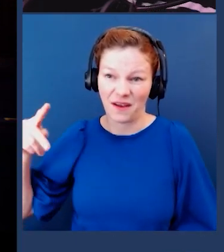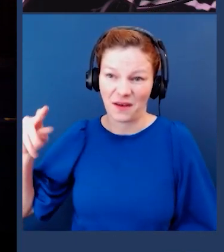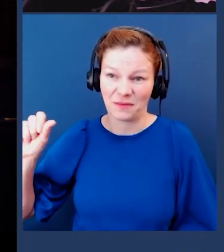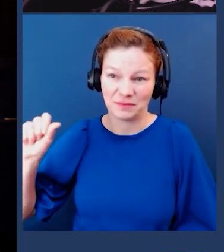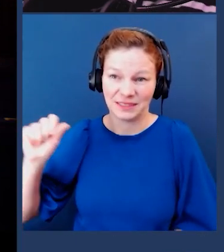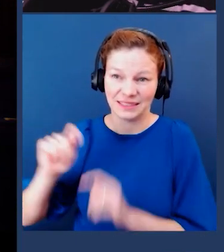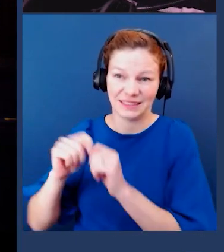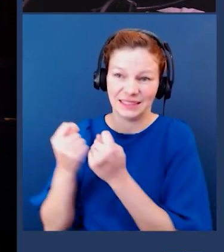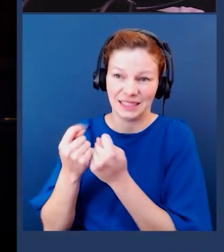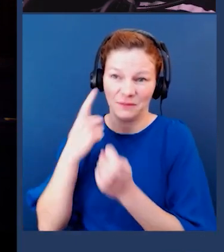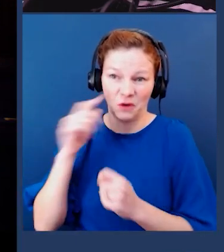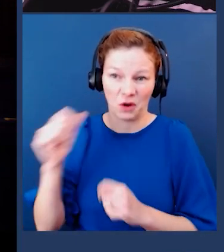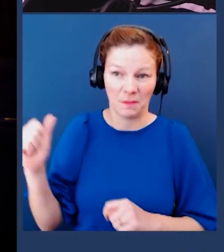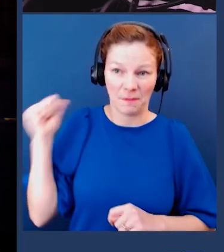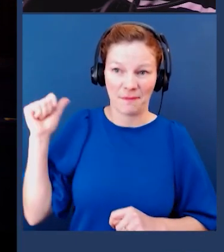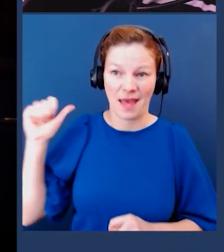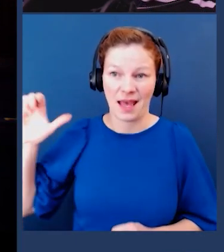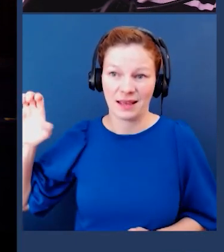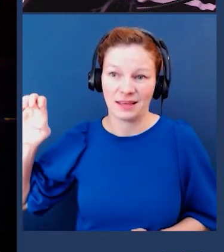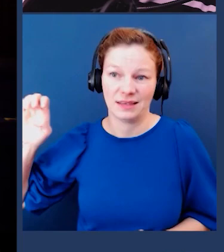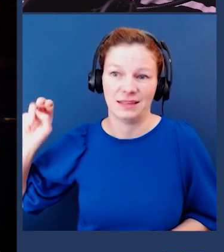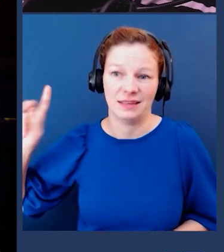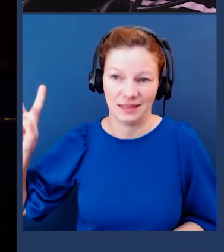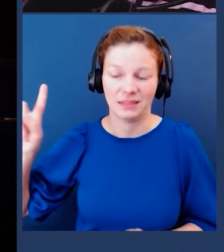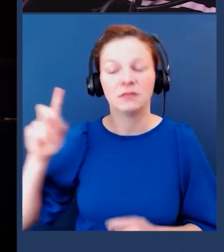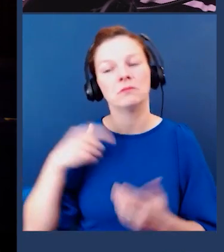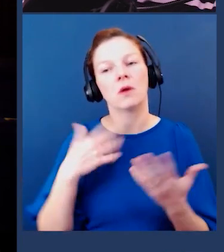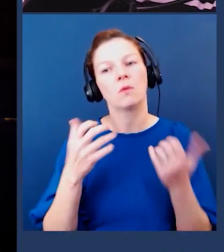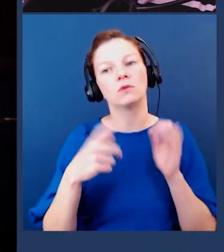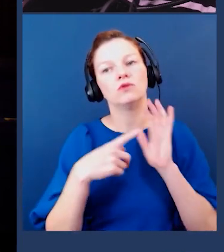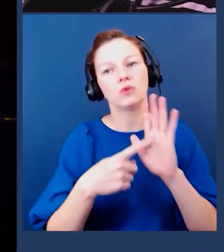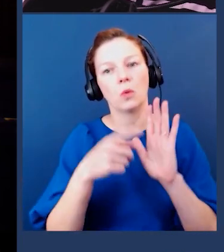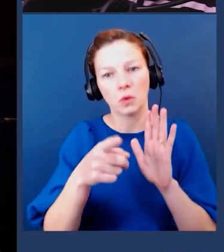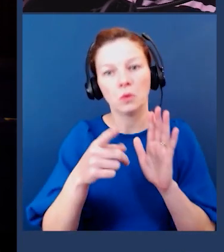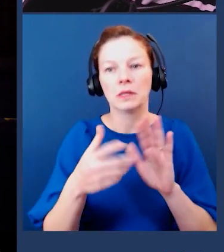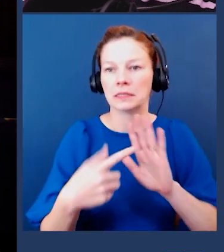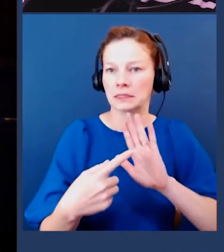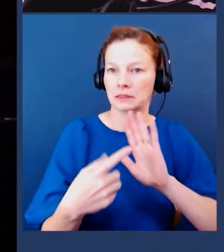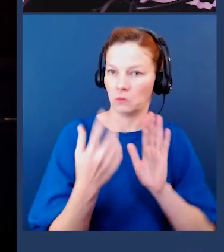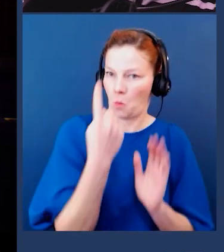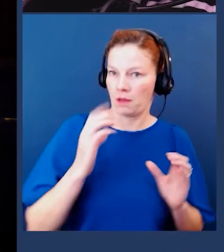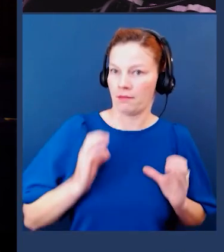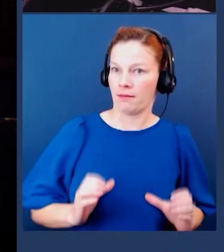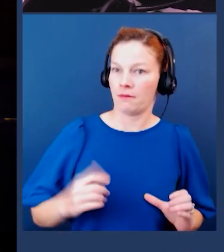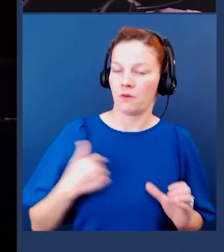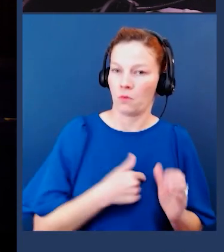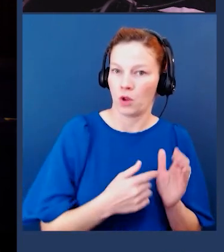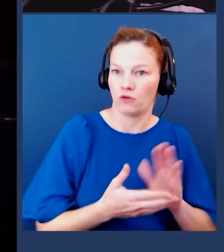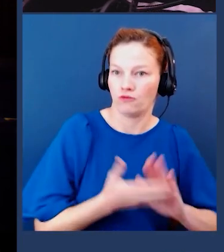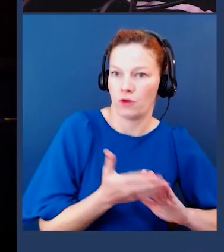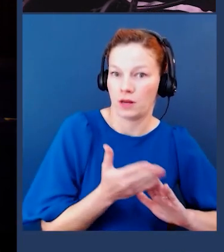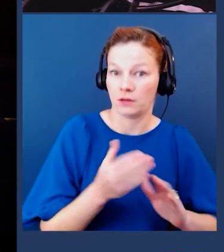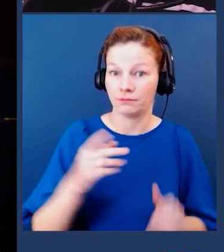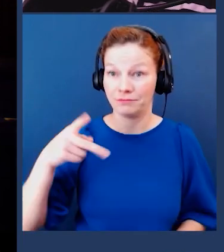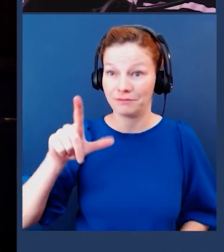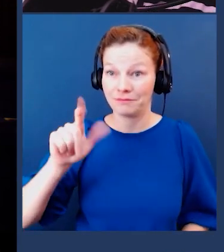And that's what I'm going to walk you through: example of client that we're running and how much time PlayFab has saved. And honestly,